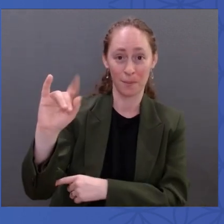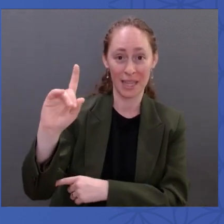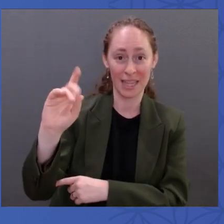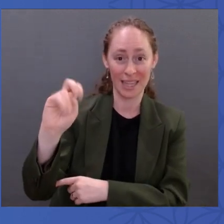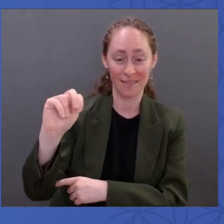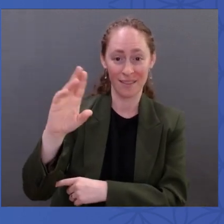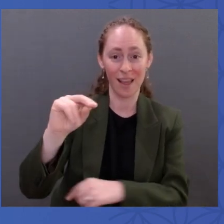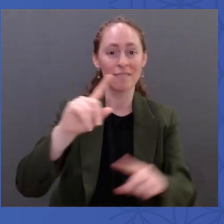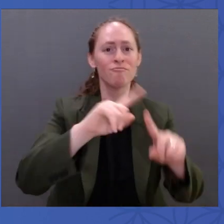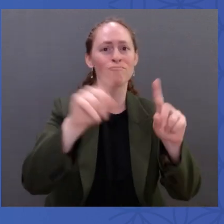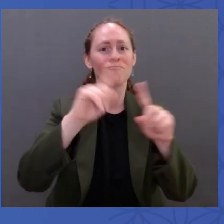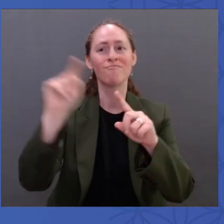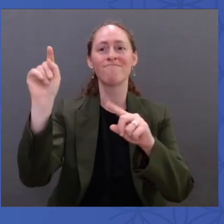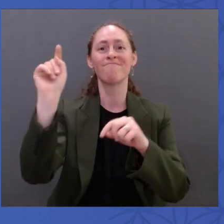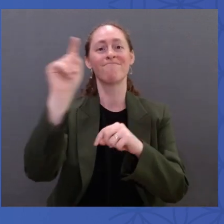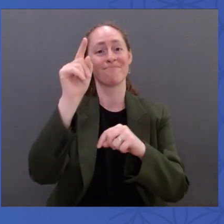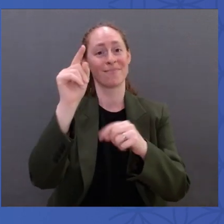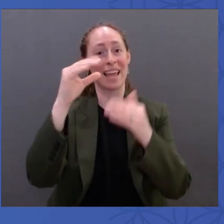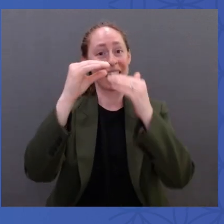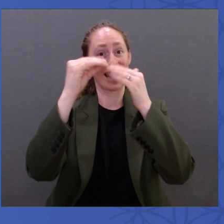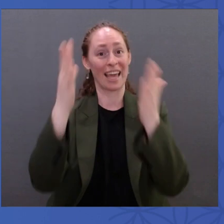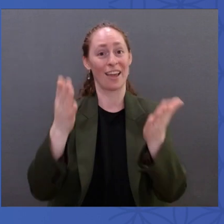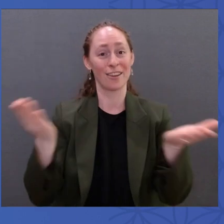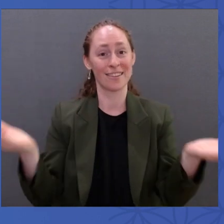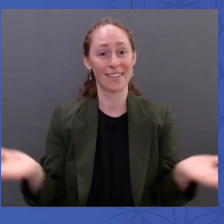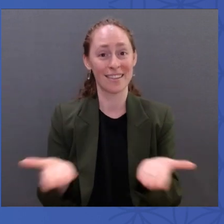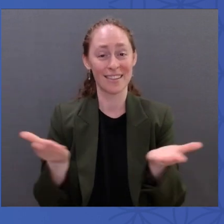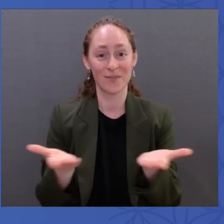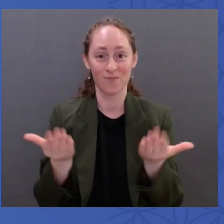I sincerely welcome and strongly support